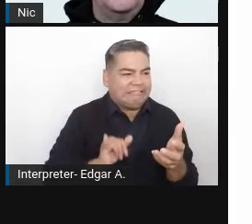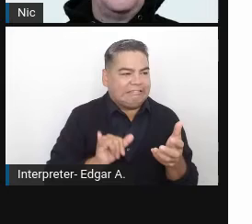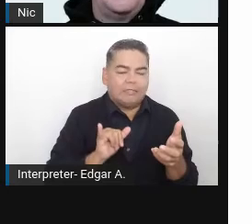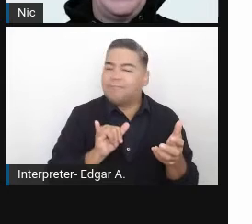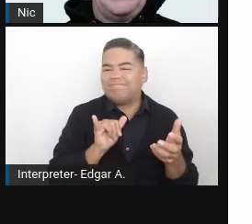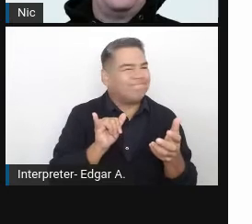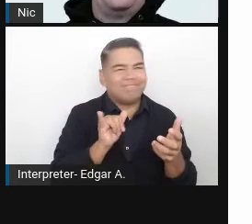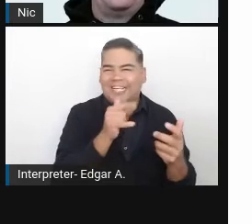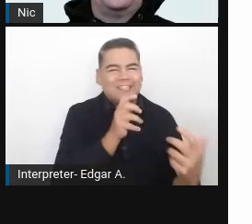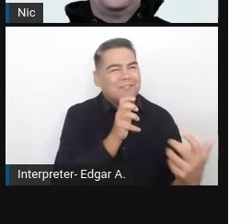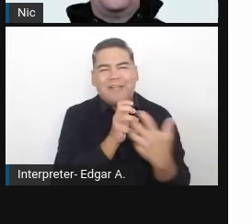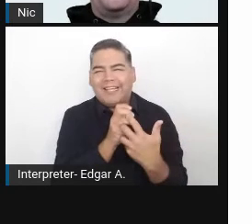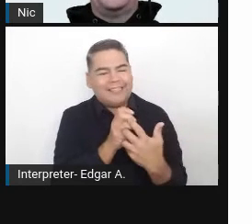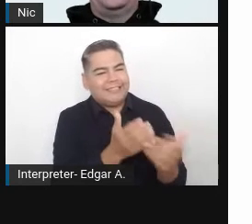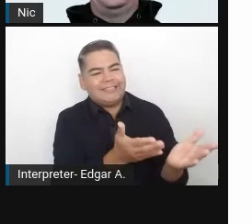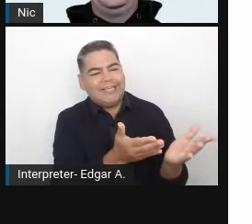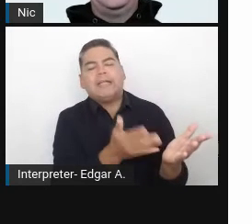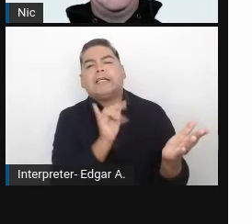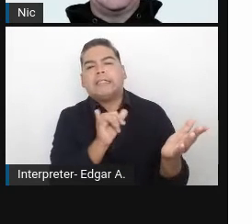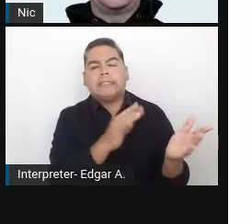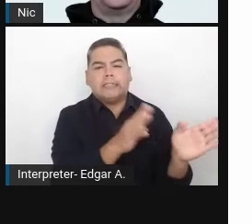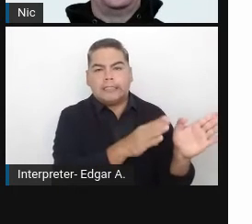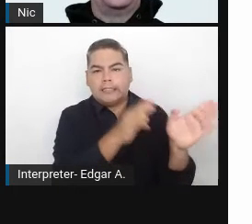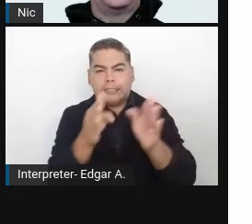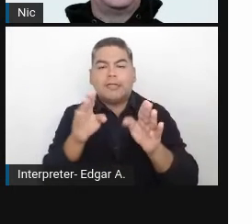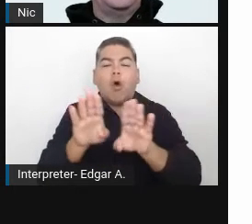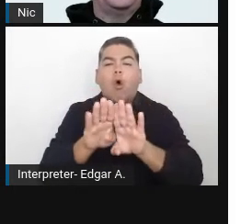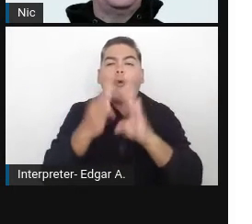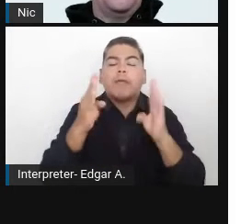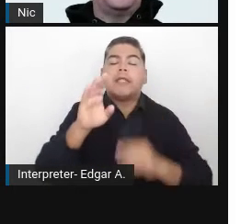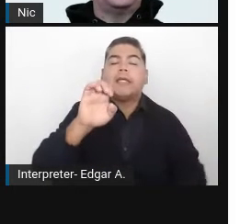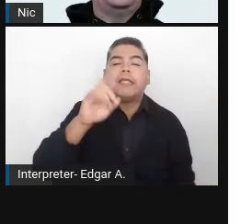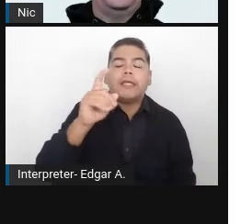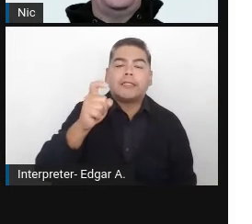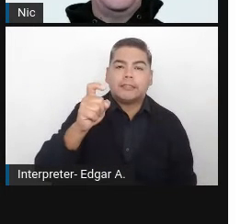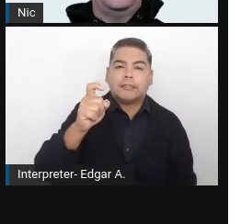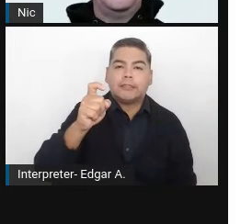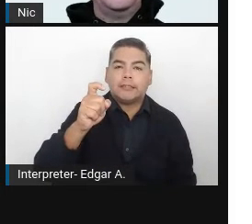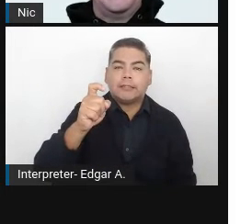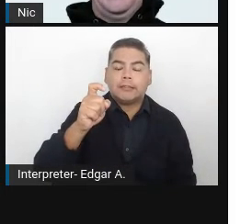Then we have open edX, which seems to also be a bear,